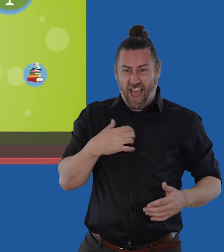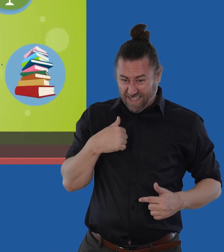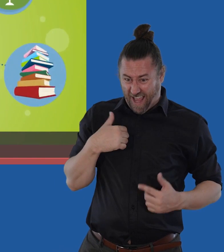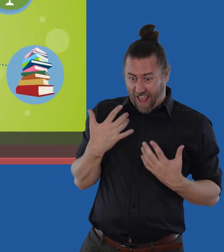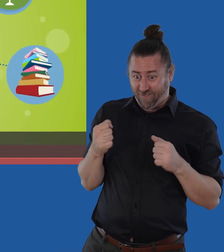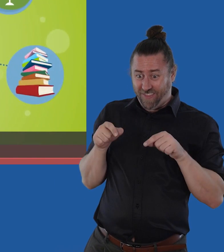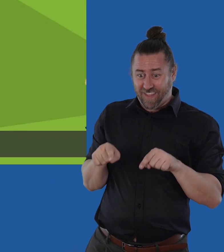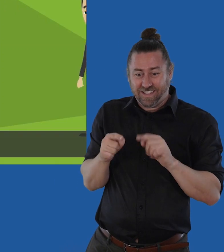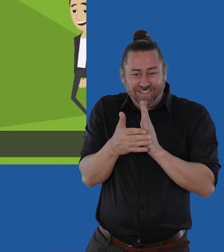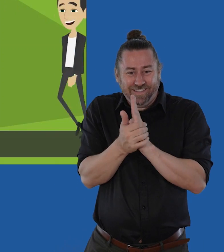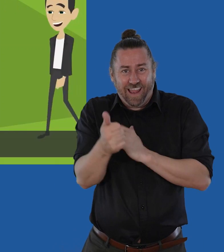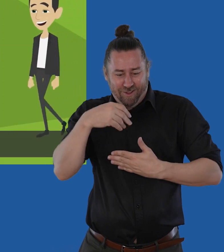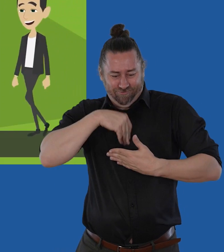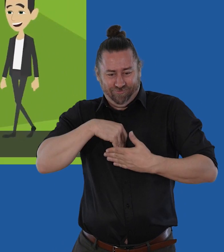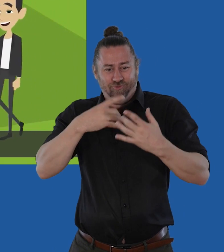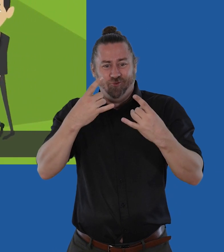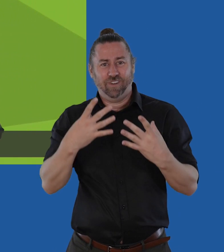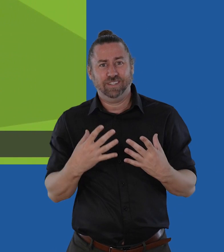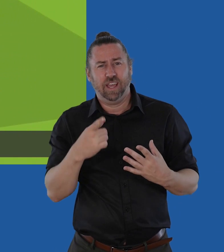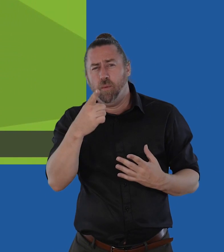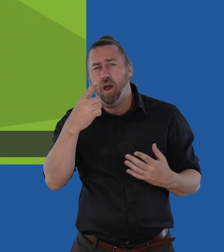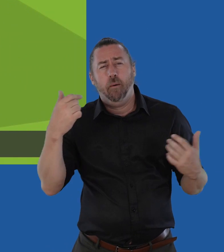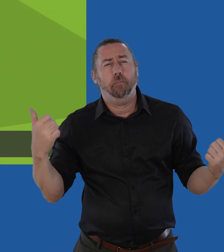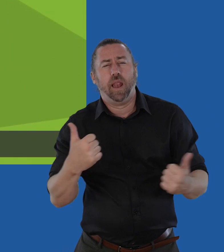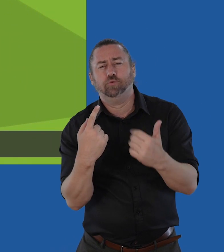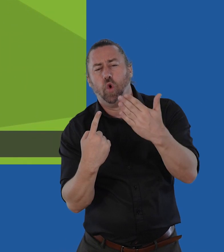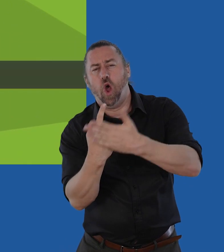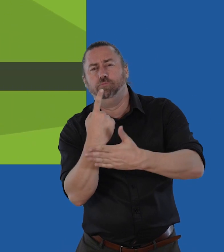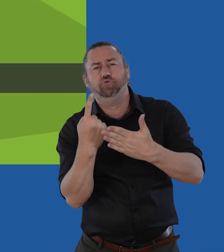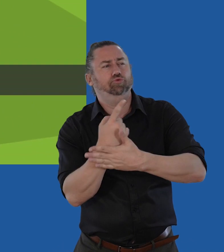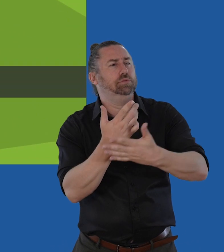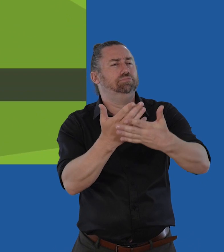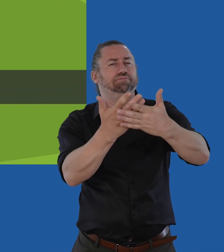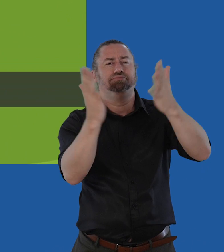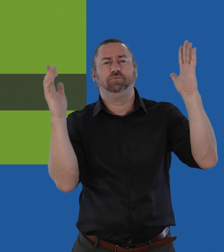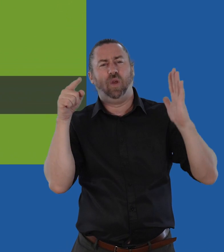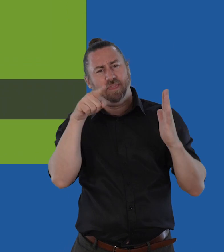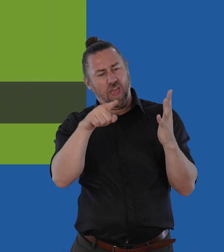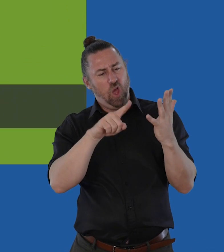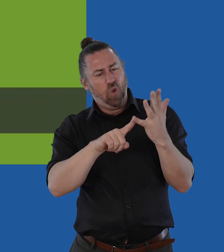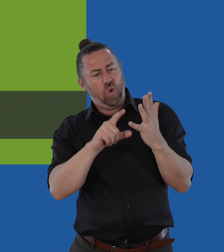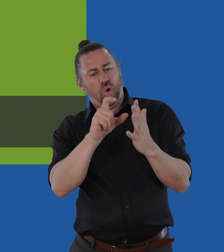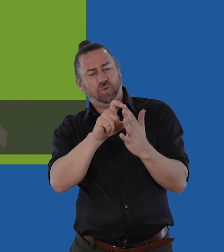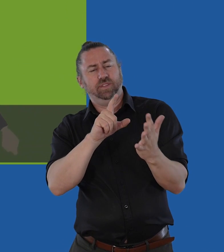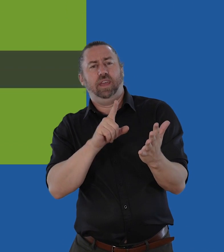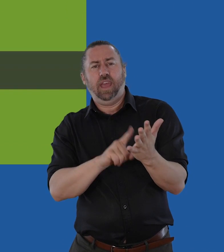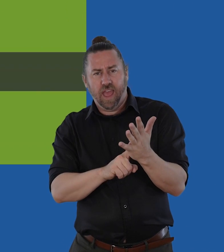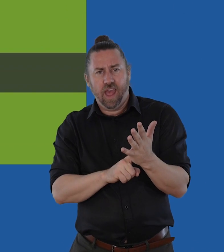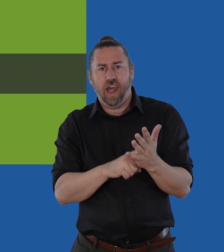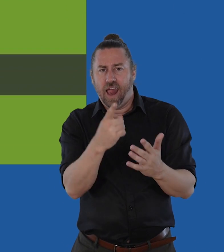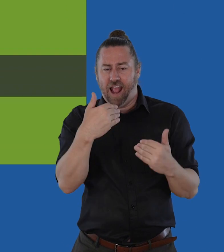So, don't be afraid to let Universal Design for Learning give you a new lens through which to look at your teaching,